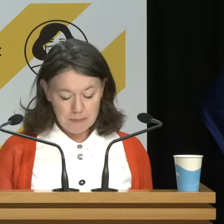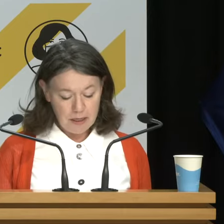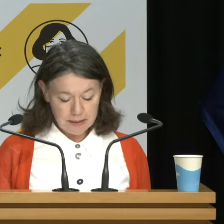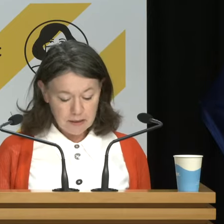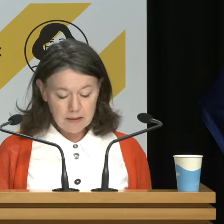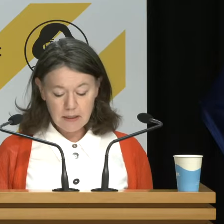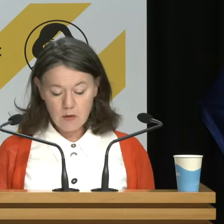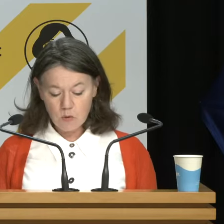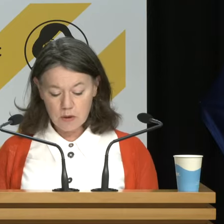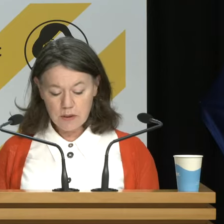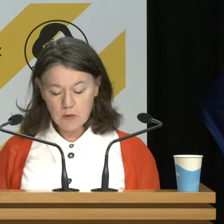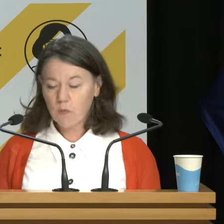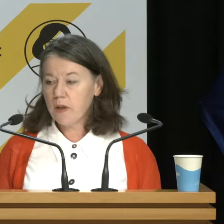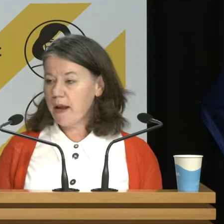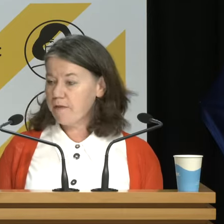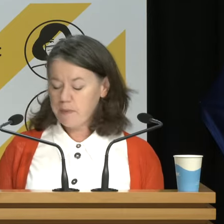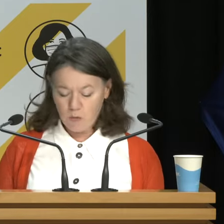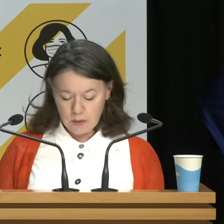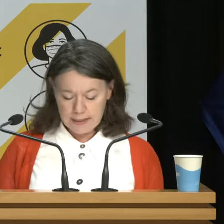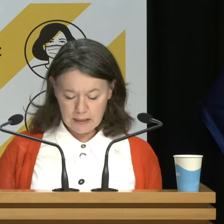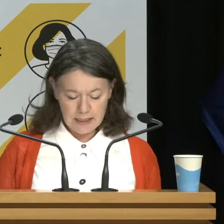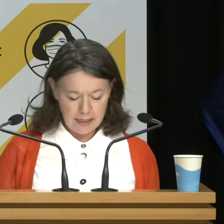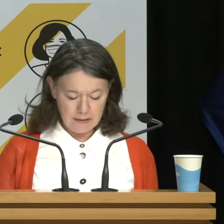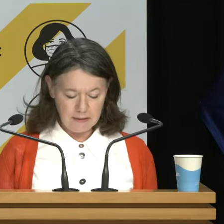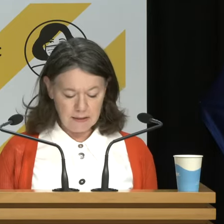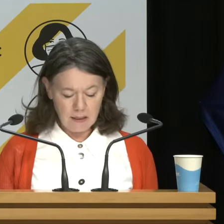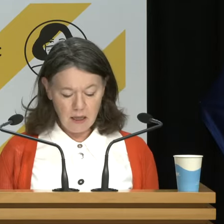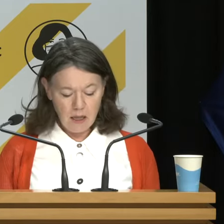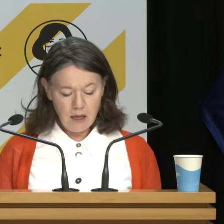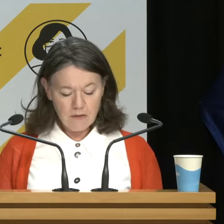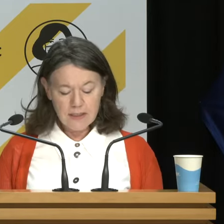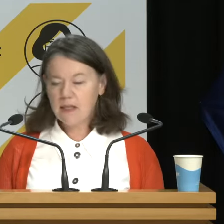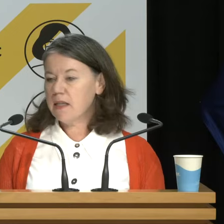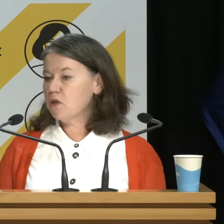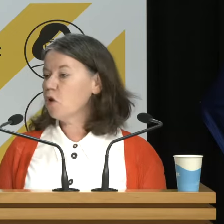at this point with